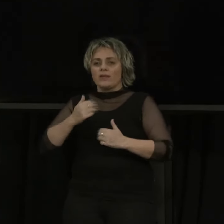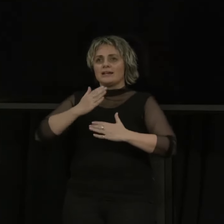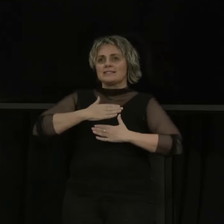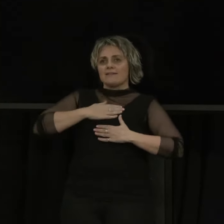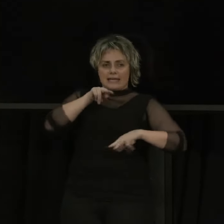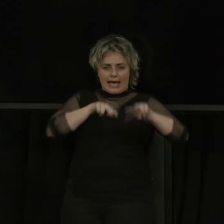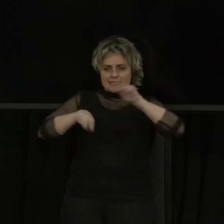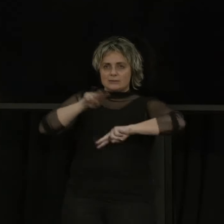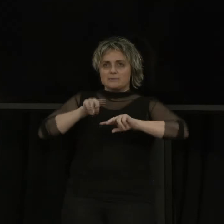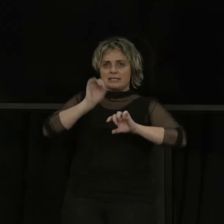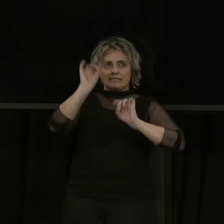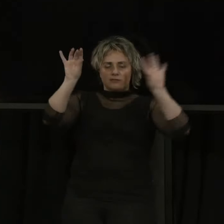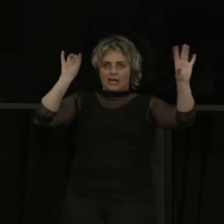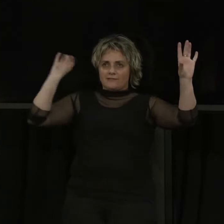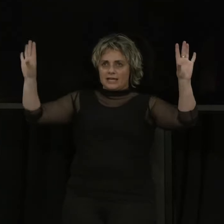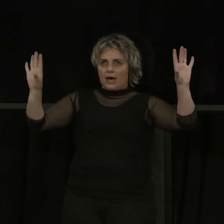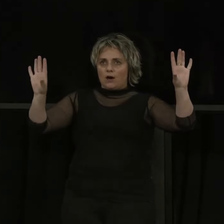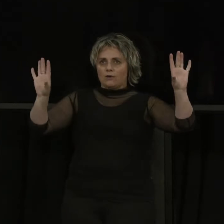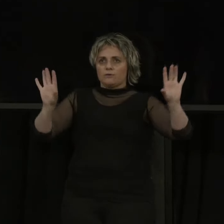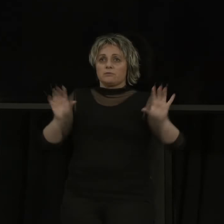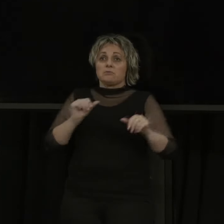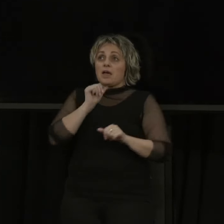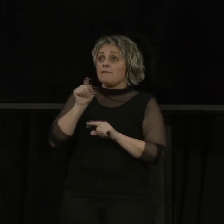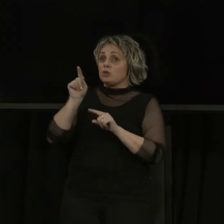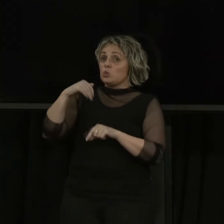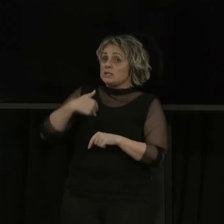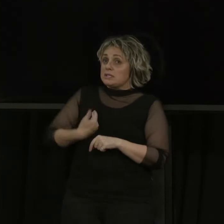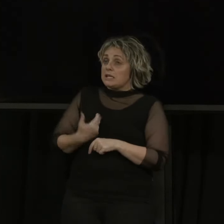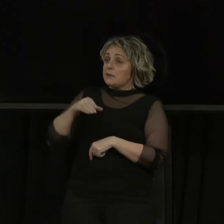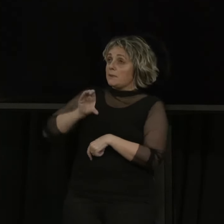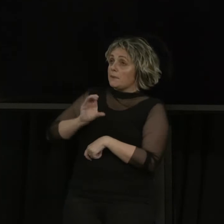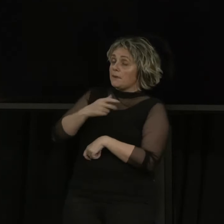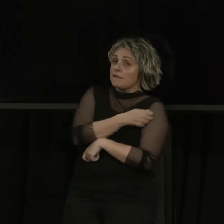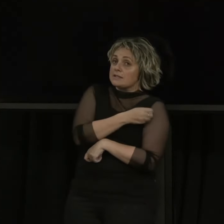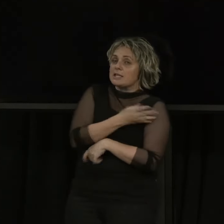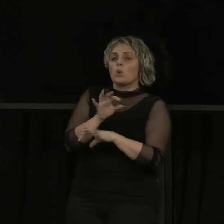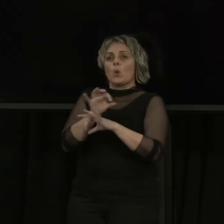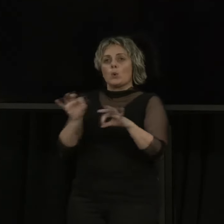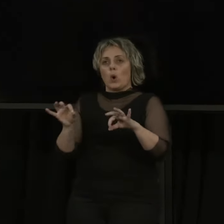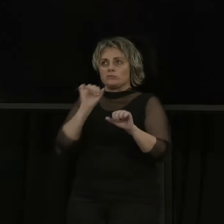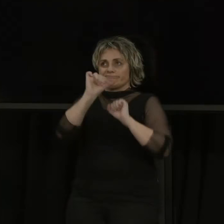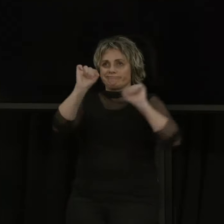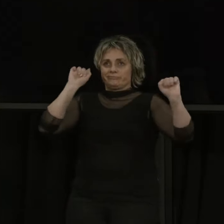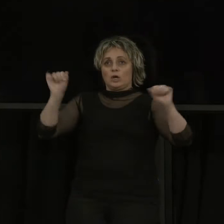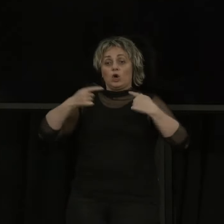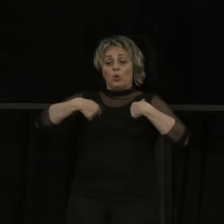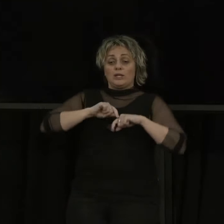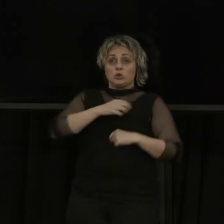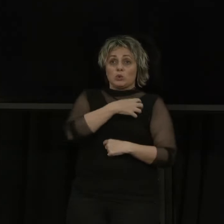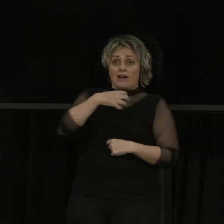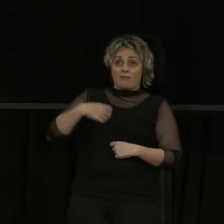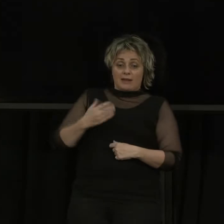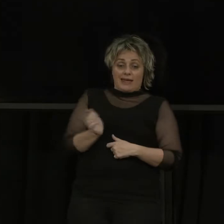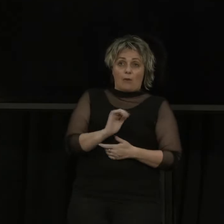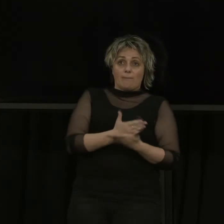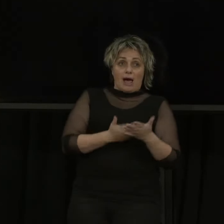provided for employers guidance about how they can undergo